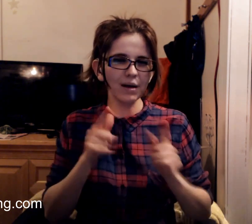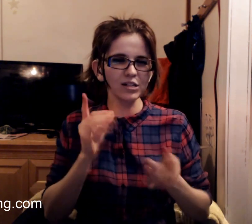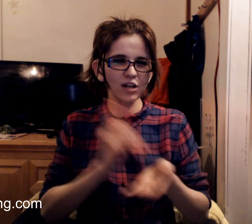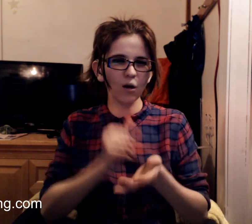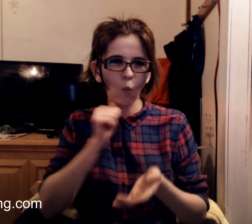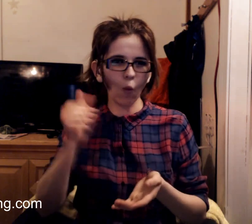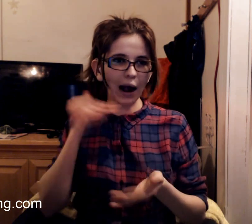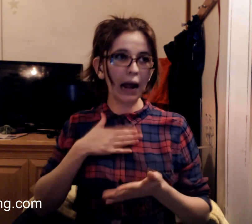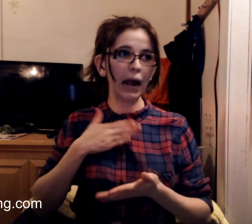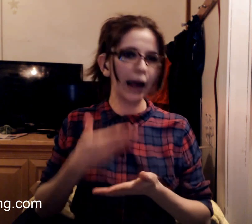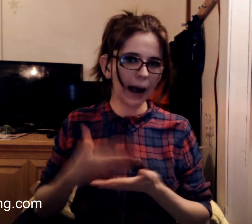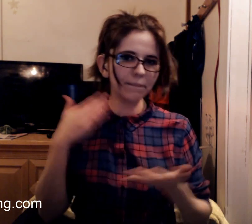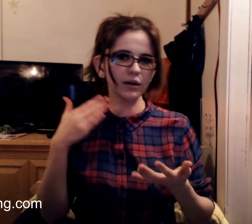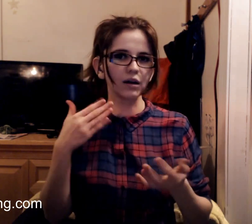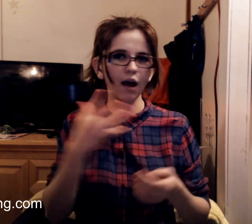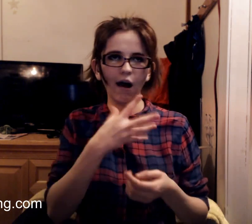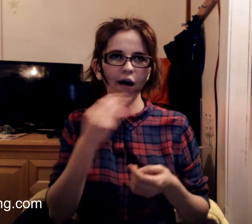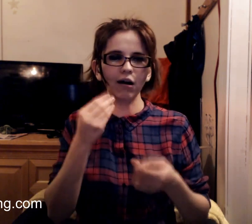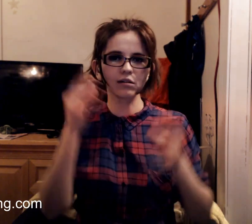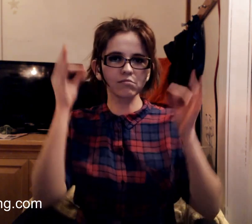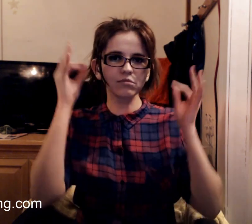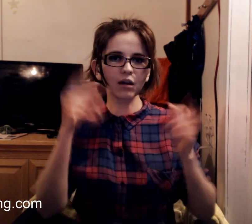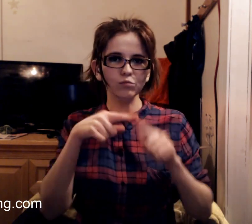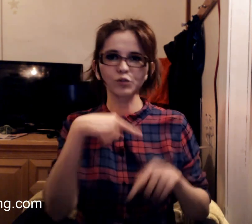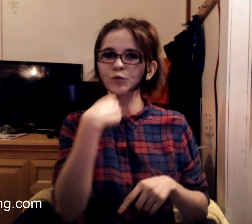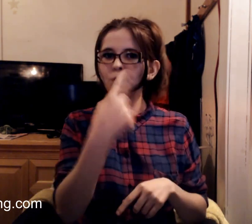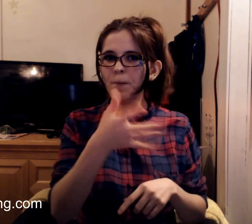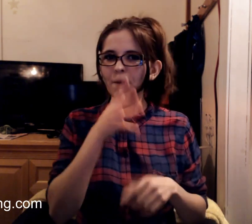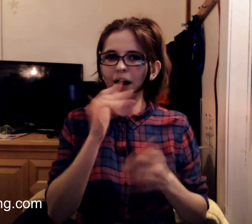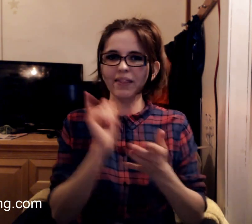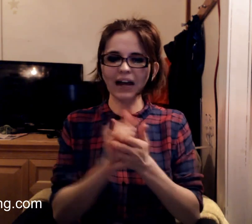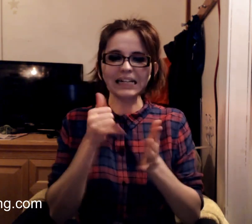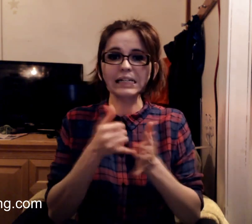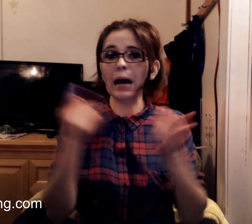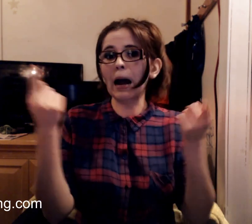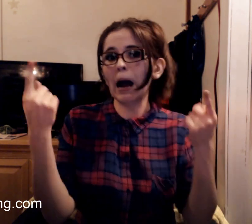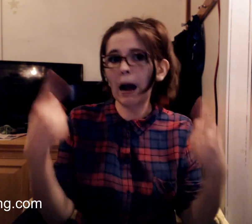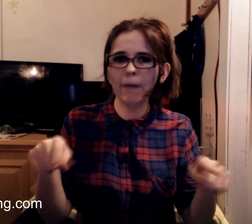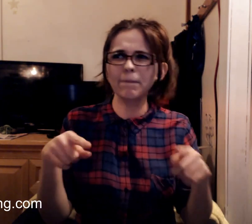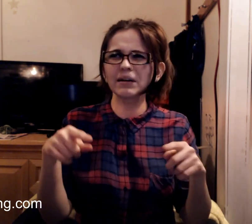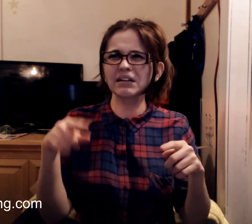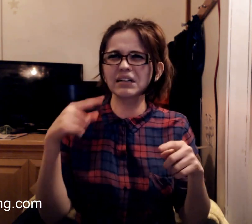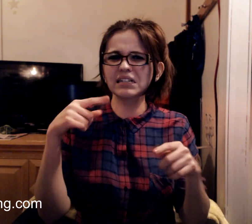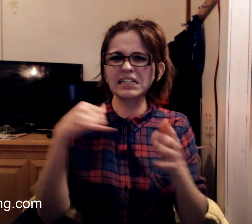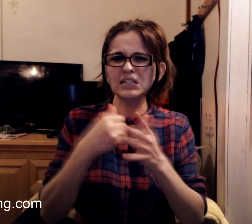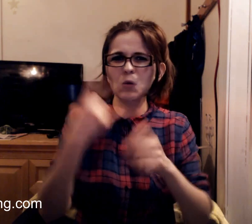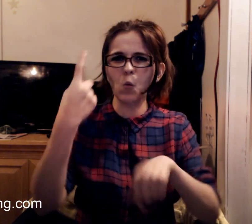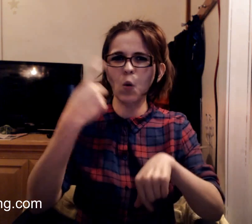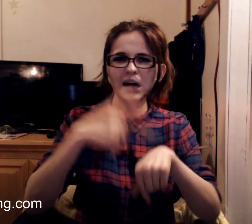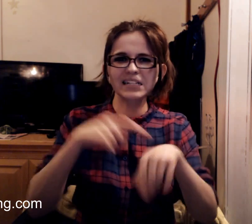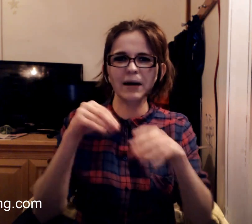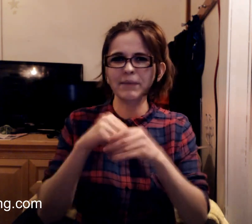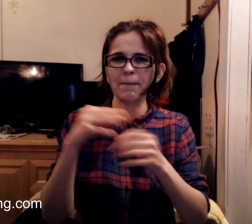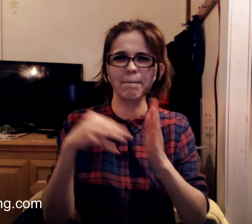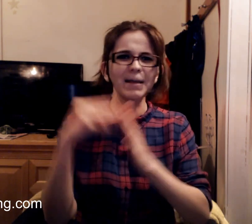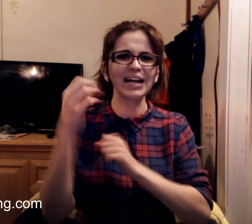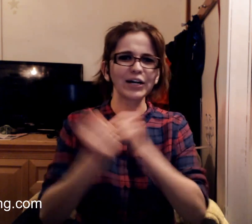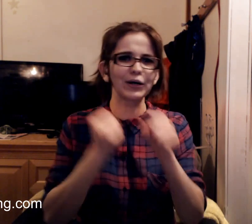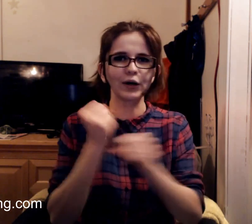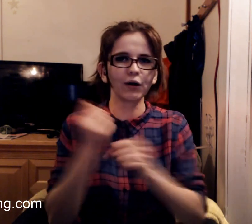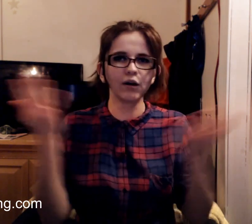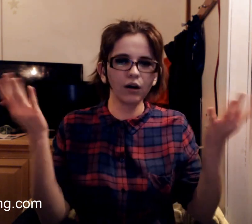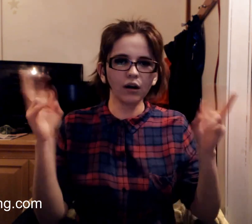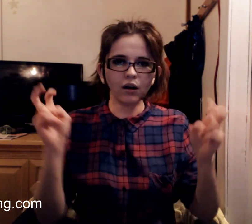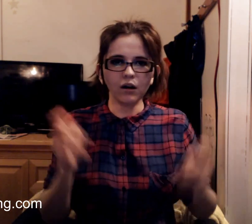but the doctor won't admit it and decided to tell my mom that this just happens and that it was a "one in million" thing -